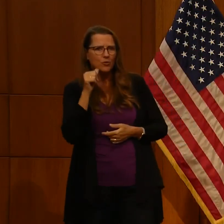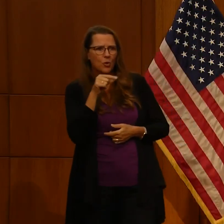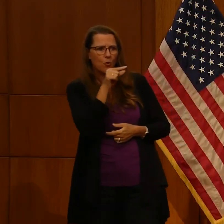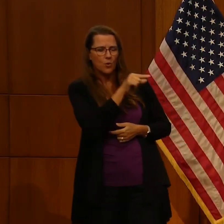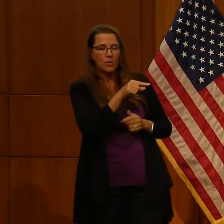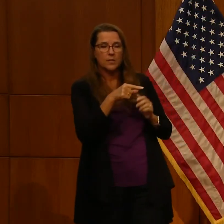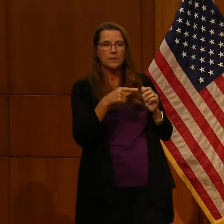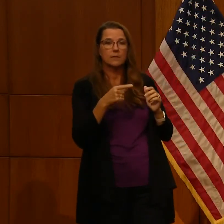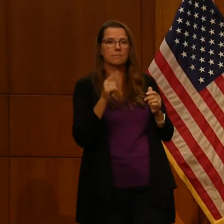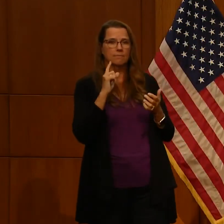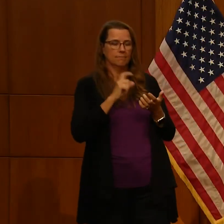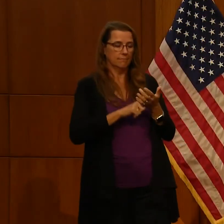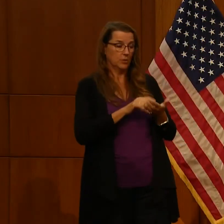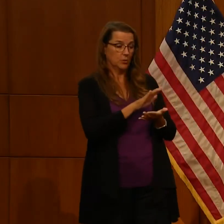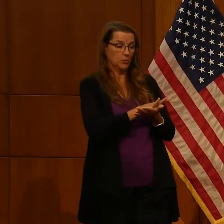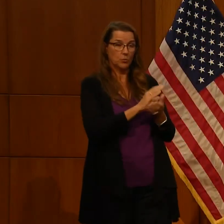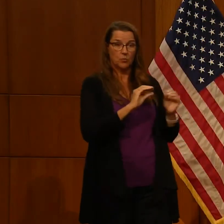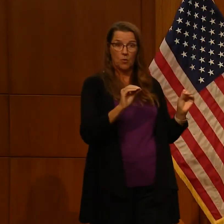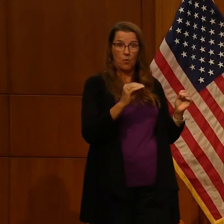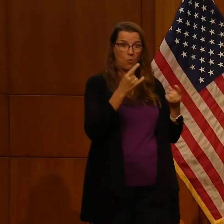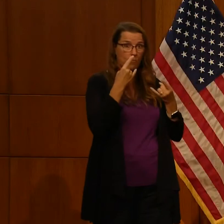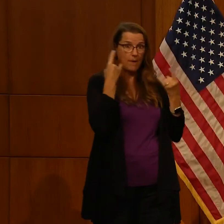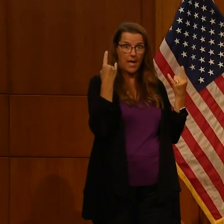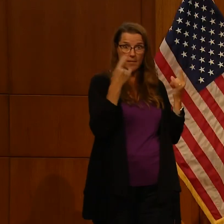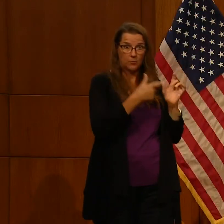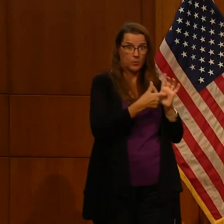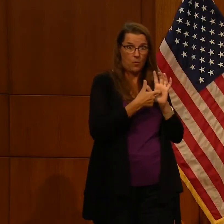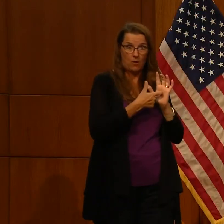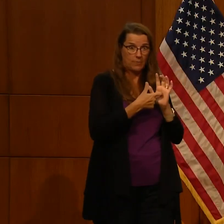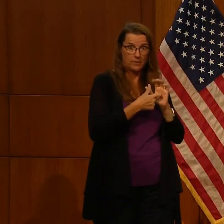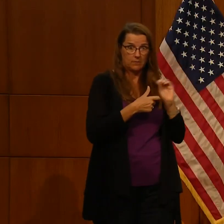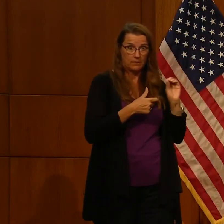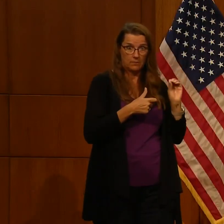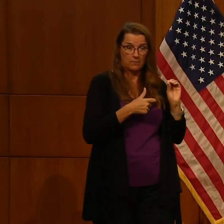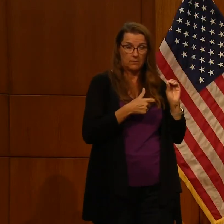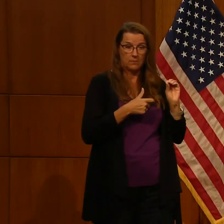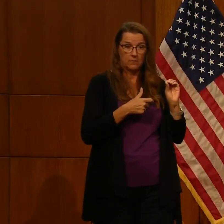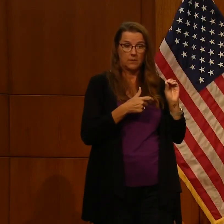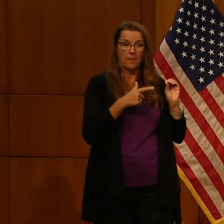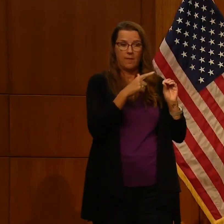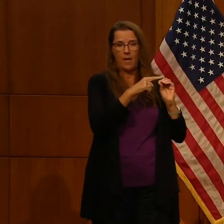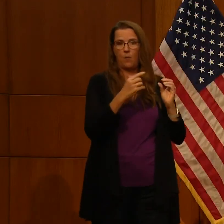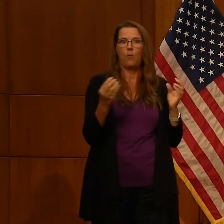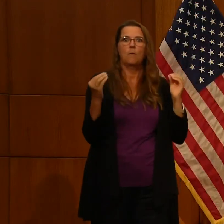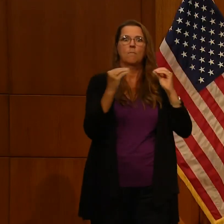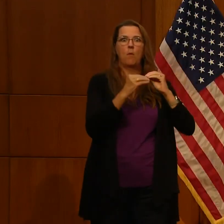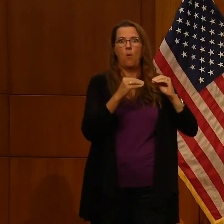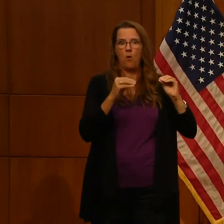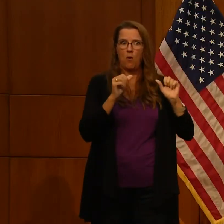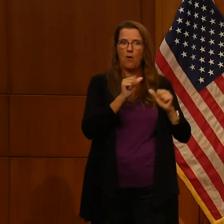STUDY LOOKED AT ARIZONA AND SHOWED THAT SCHOOLS WITHOUT